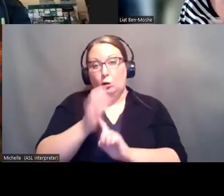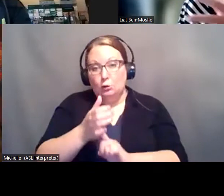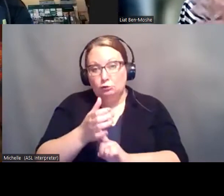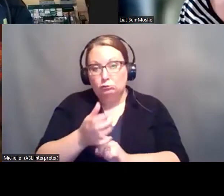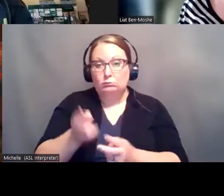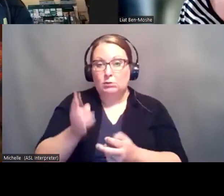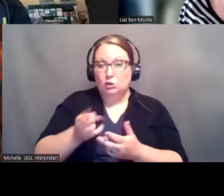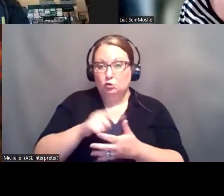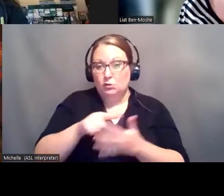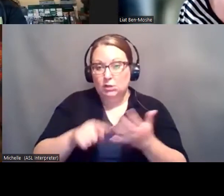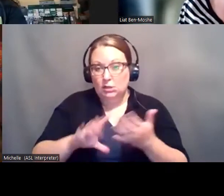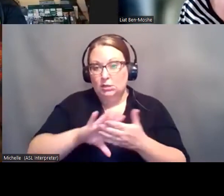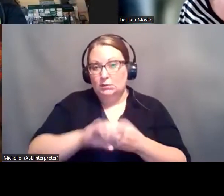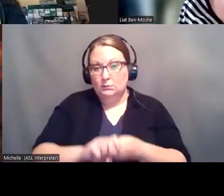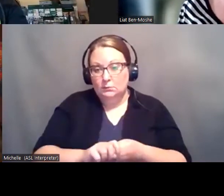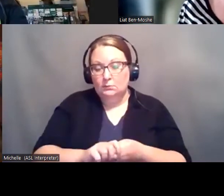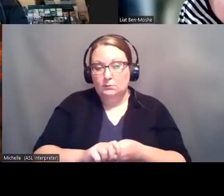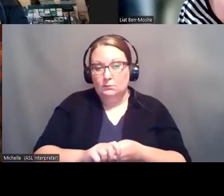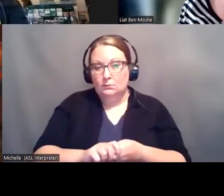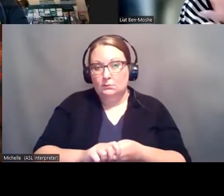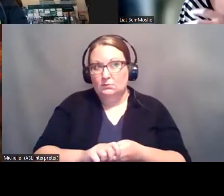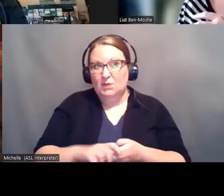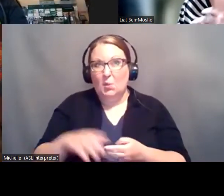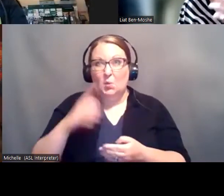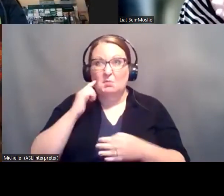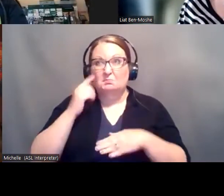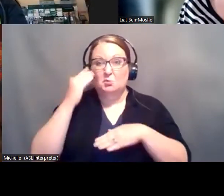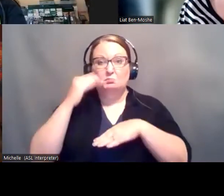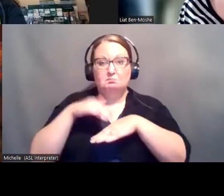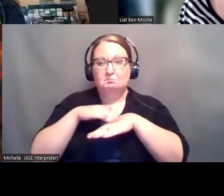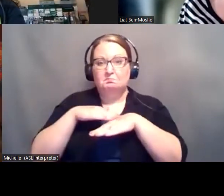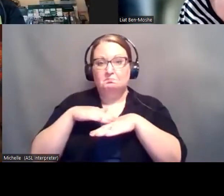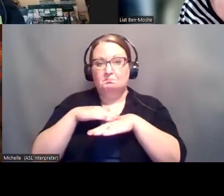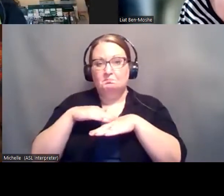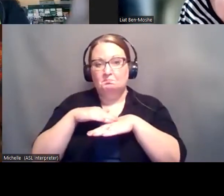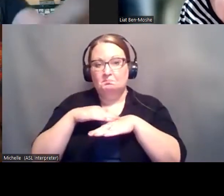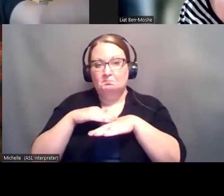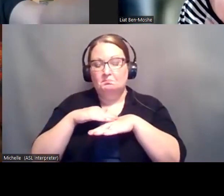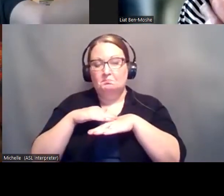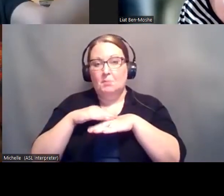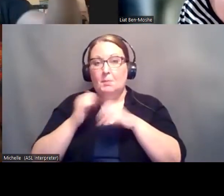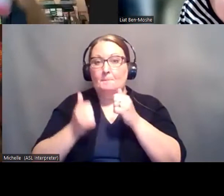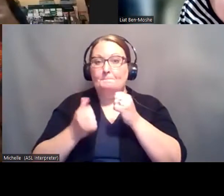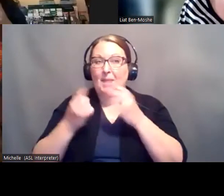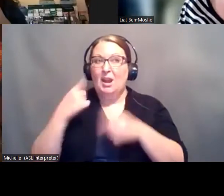I don't know, we knew much more than that, but many of us had disabilities.